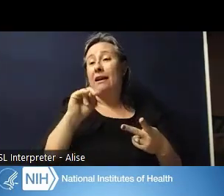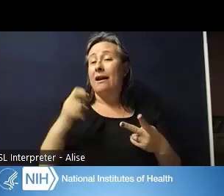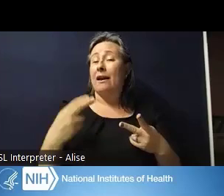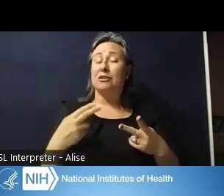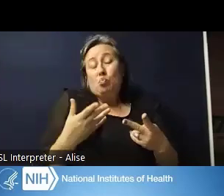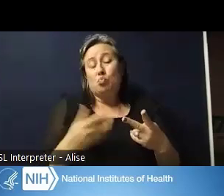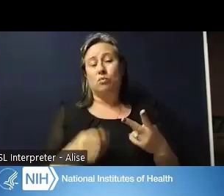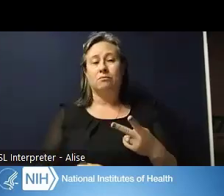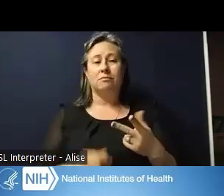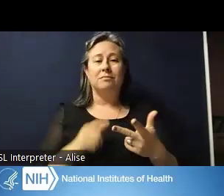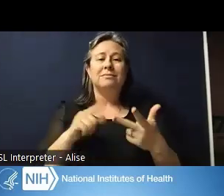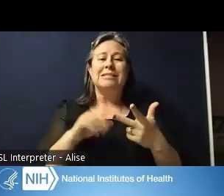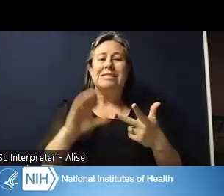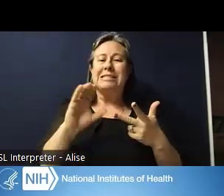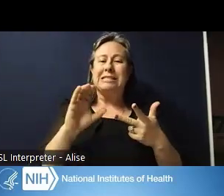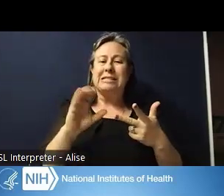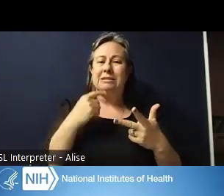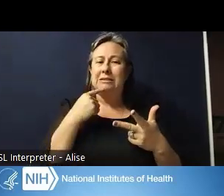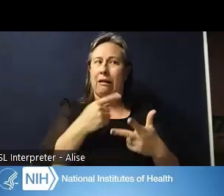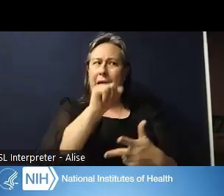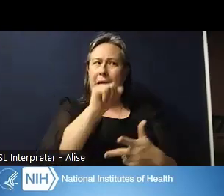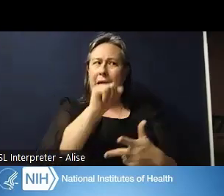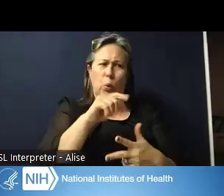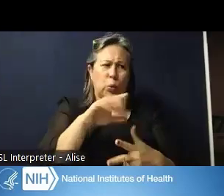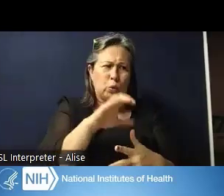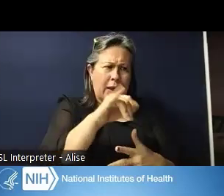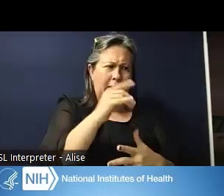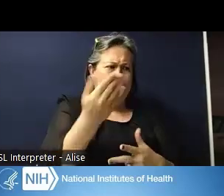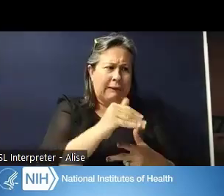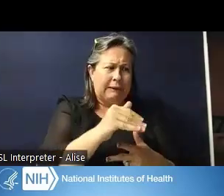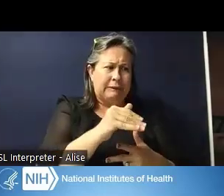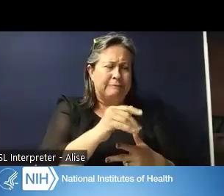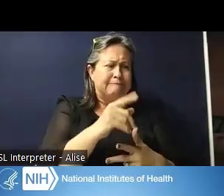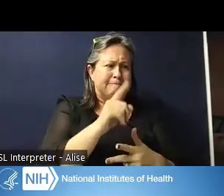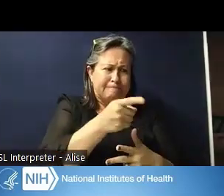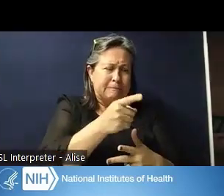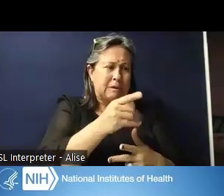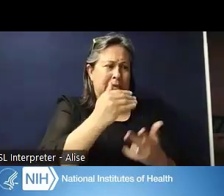B, tell Person A not to do it again, chalk it up to lessons learned and move on?